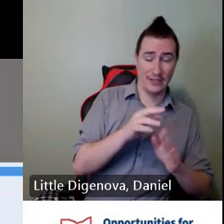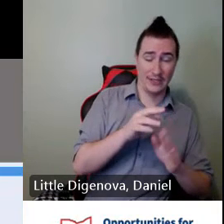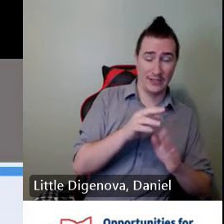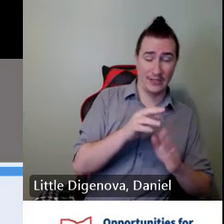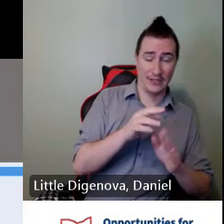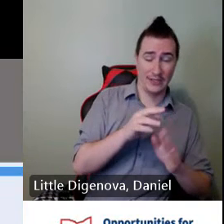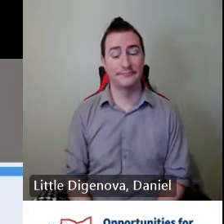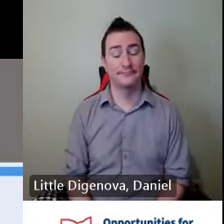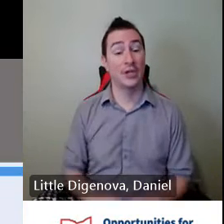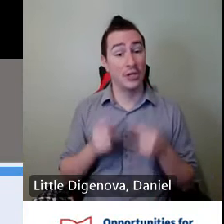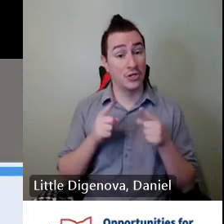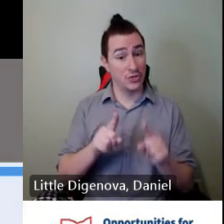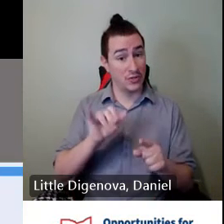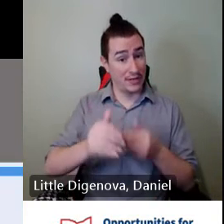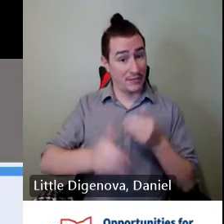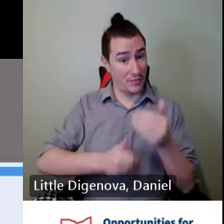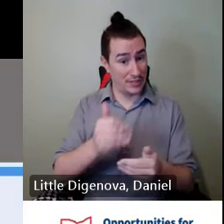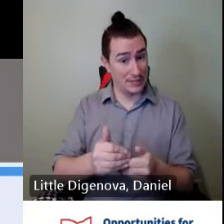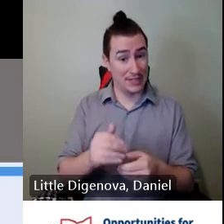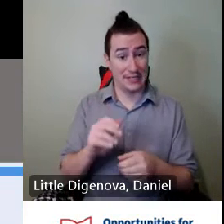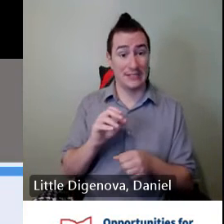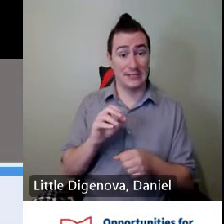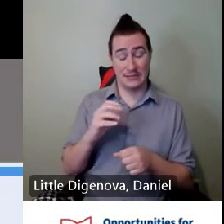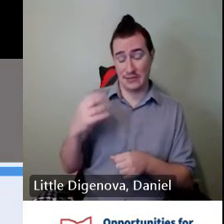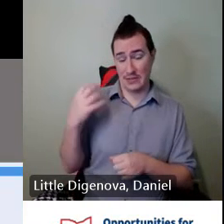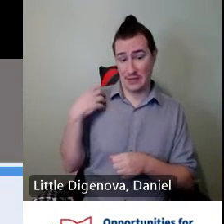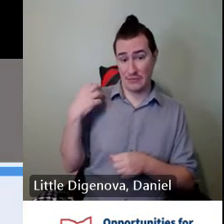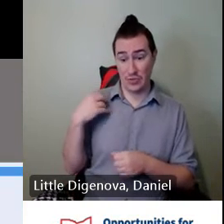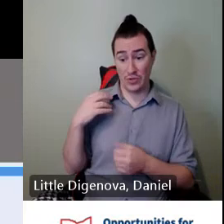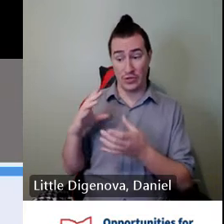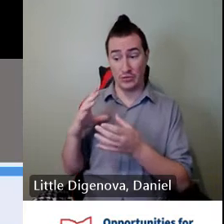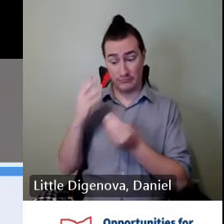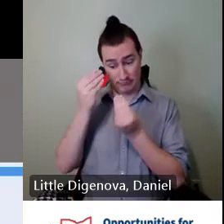employer could mention our services to the employee, and if